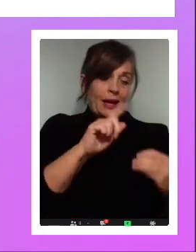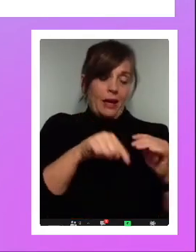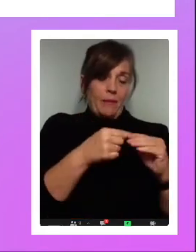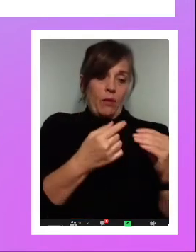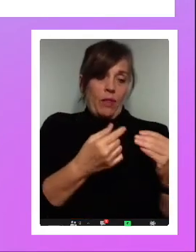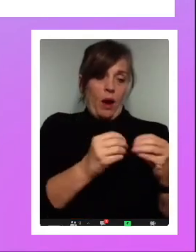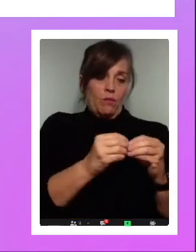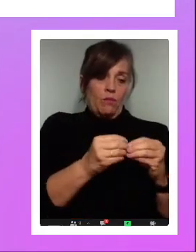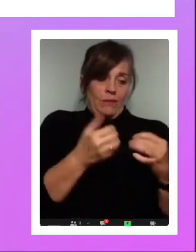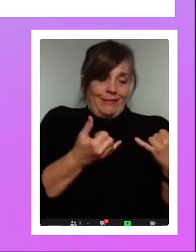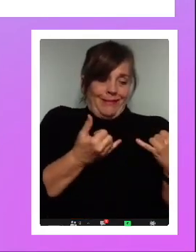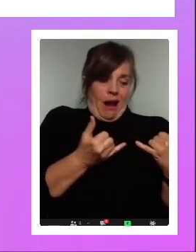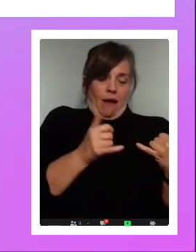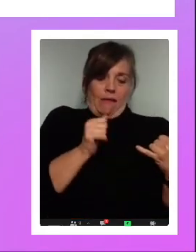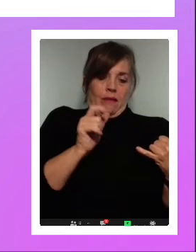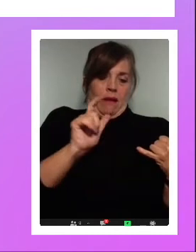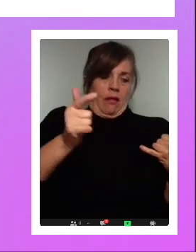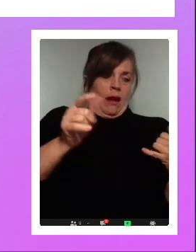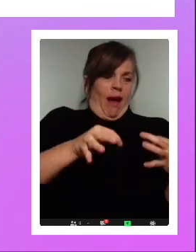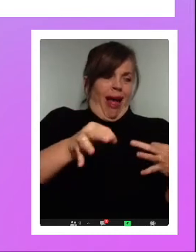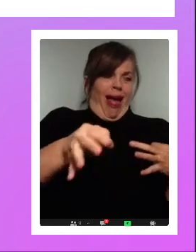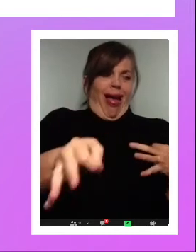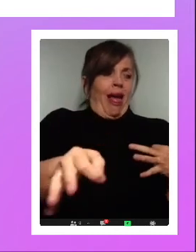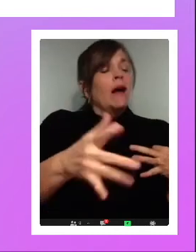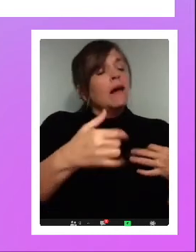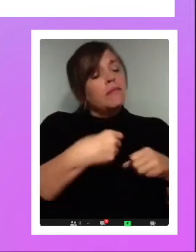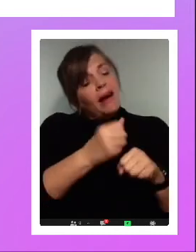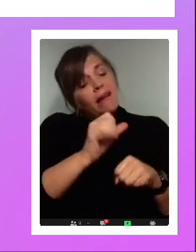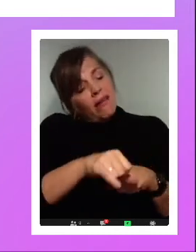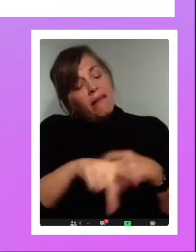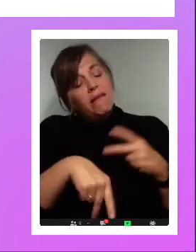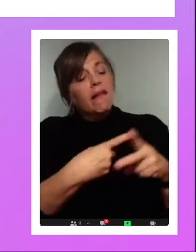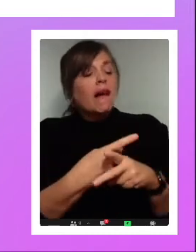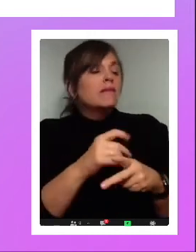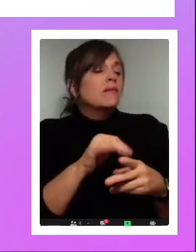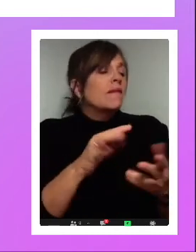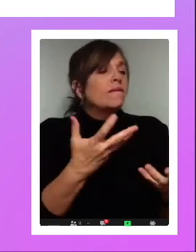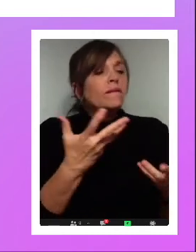than we had make that kind of moral commitment